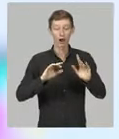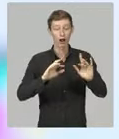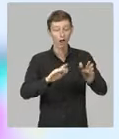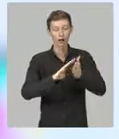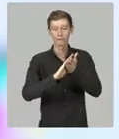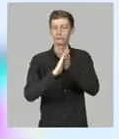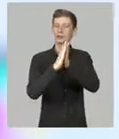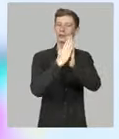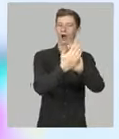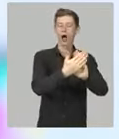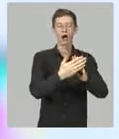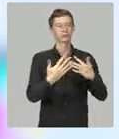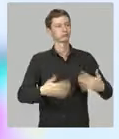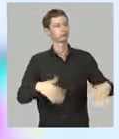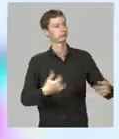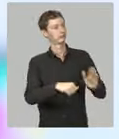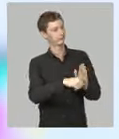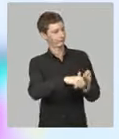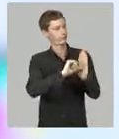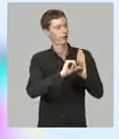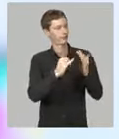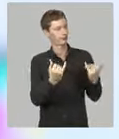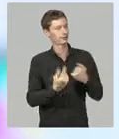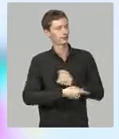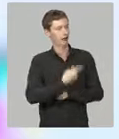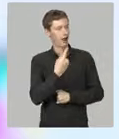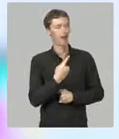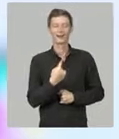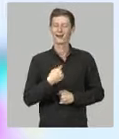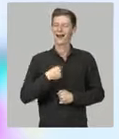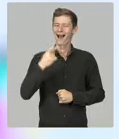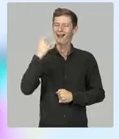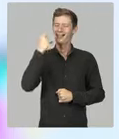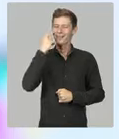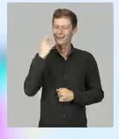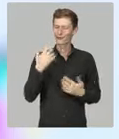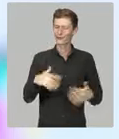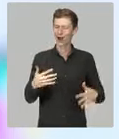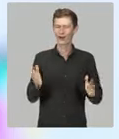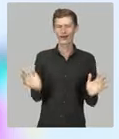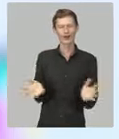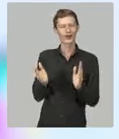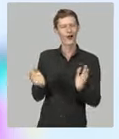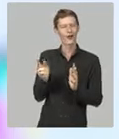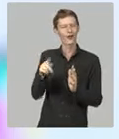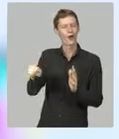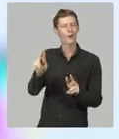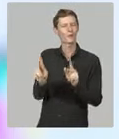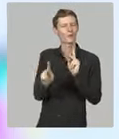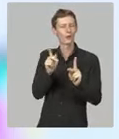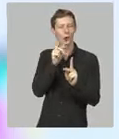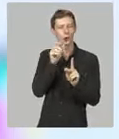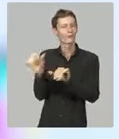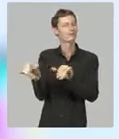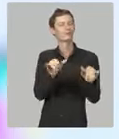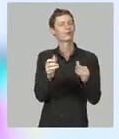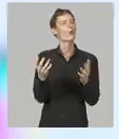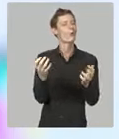STARTED, FROM REALLY SIMPLE CONCEPTS AND HOW THEY FELT INSECURE AT THE BEGINNING. AND HOW THEY EVOLVED FROM THAT